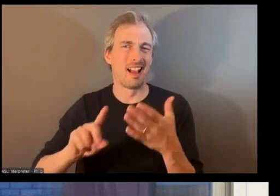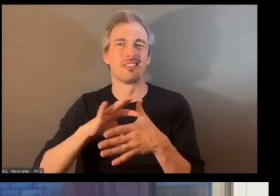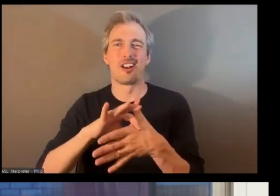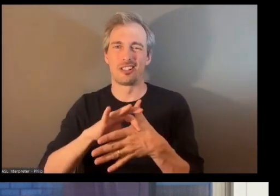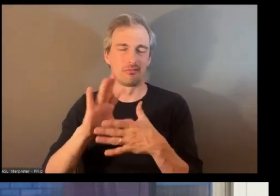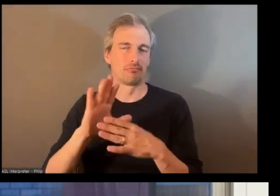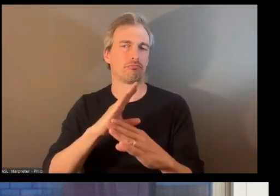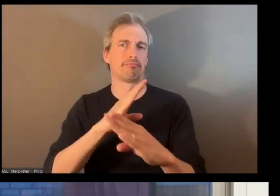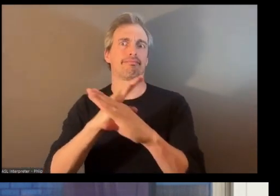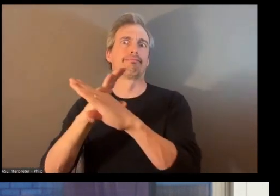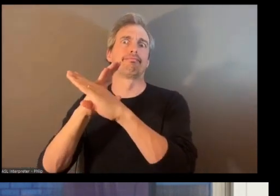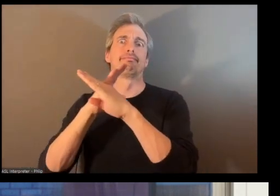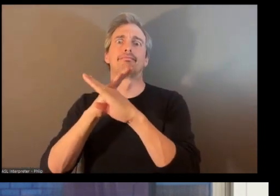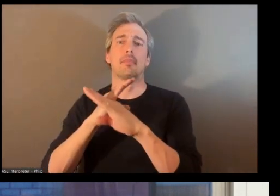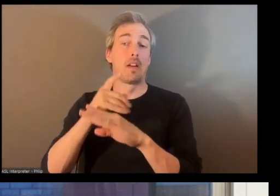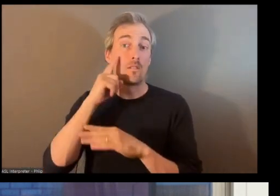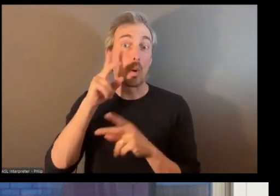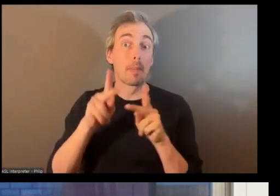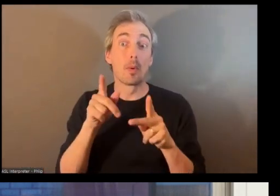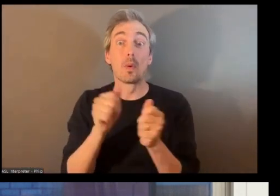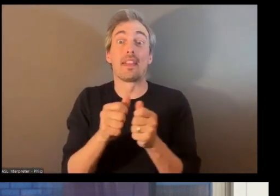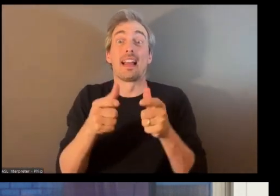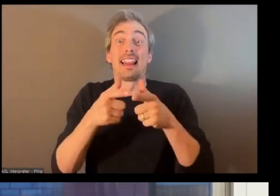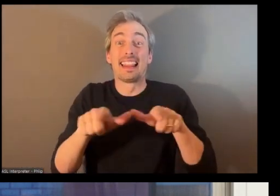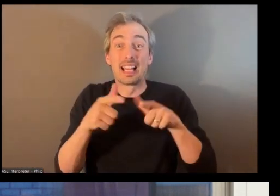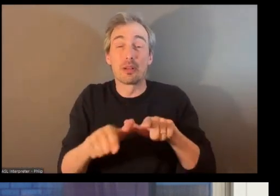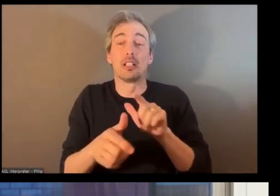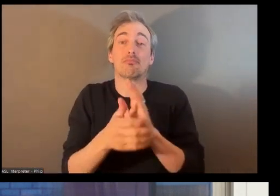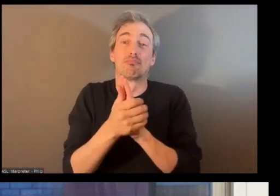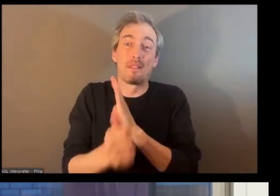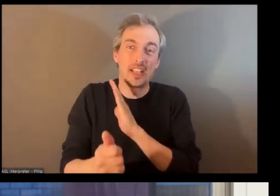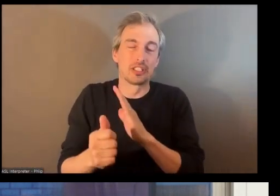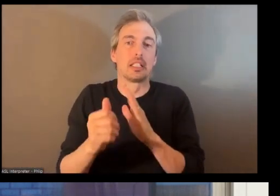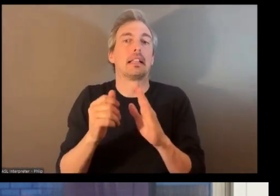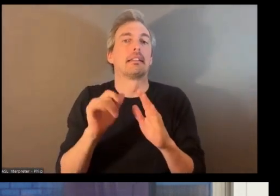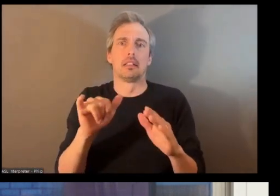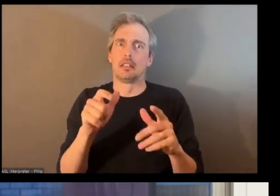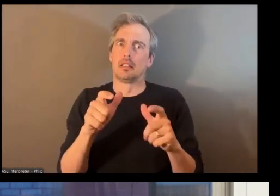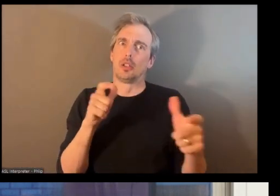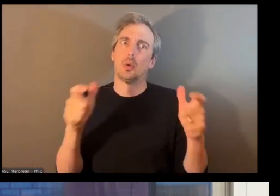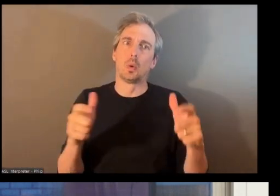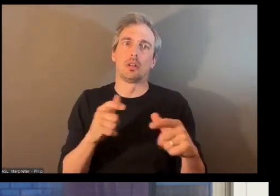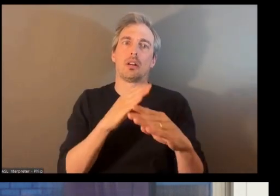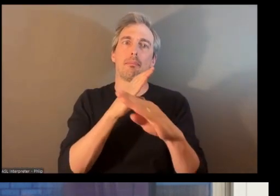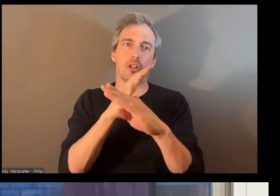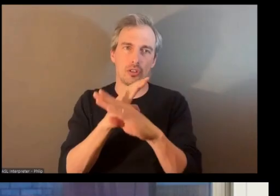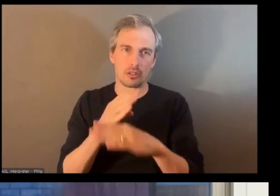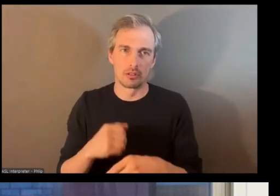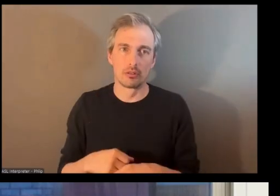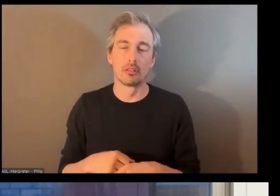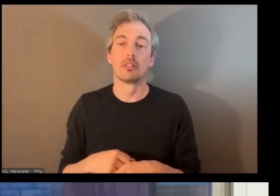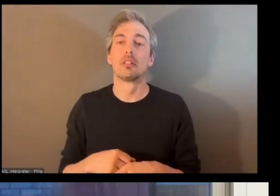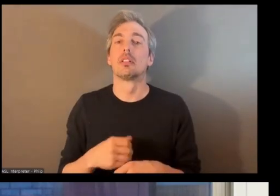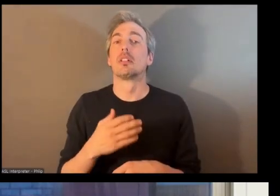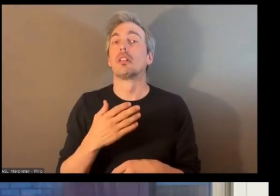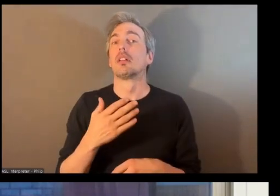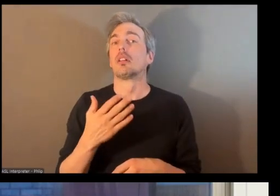Poorly designed content or poorly presented content can create cognitive overload. It adds to anxiety.